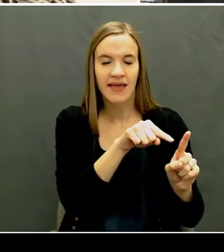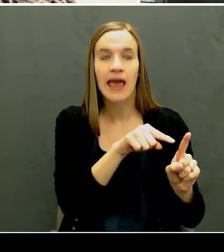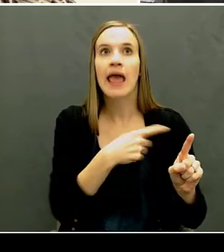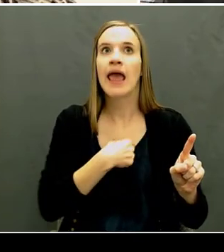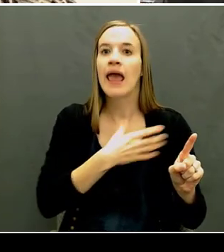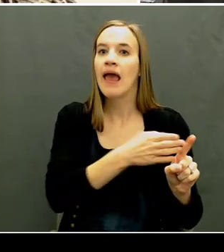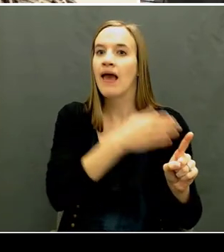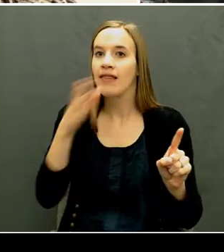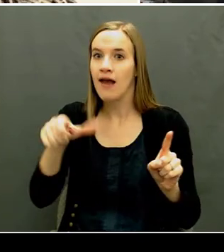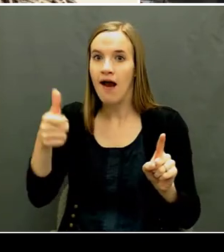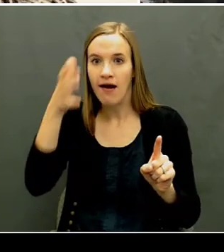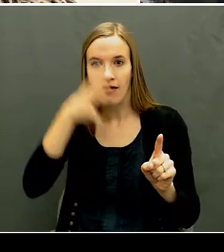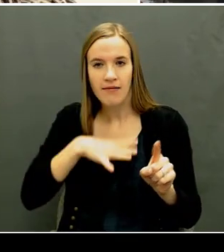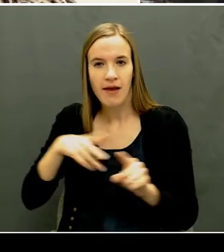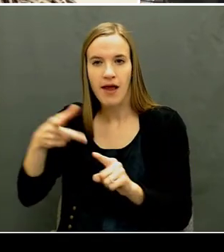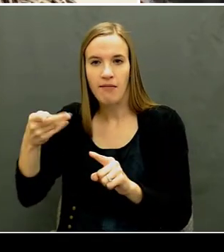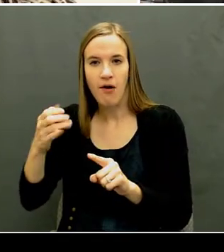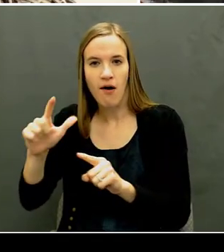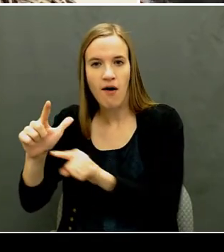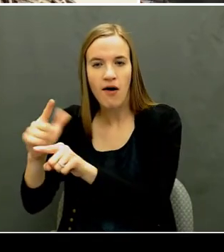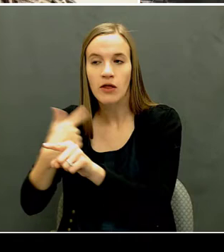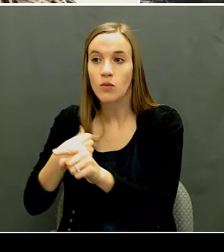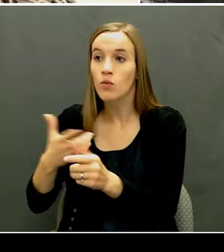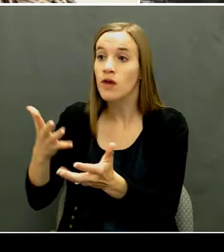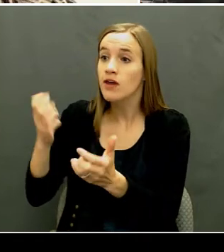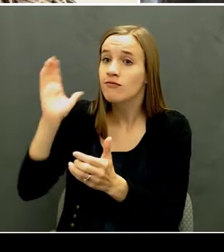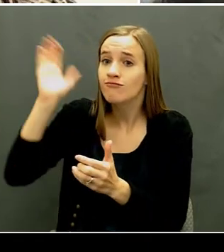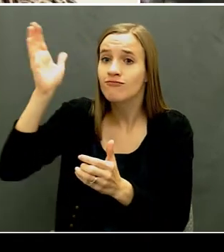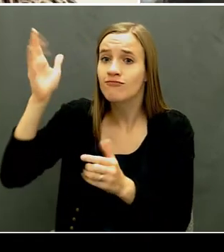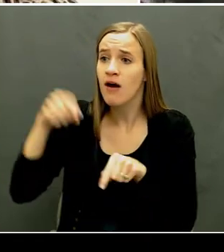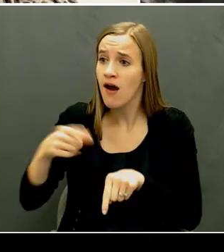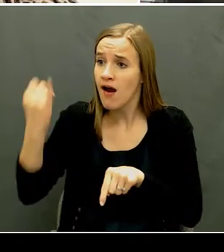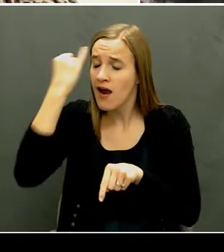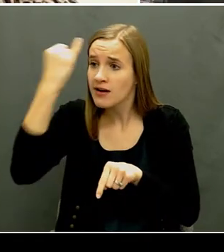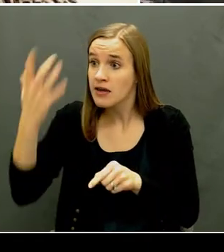weren't ready to to think that big and put their arms around something like that. We said, Well,